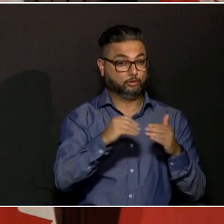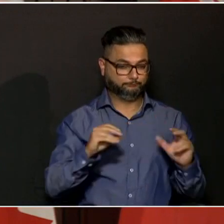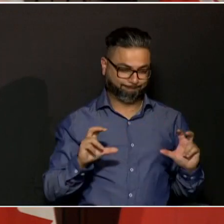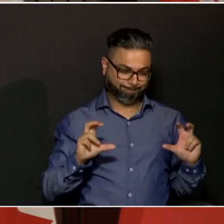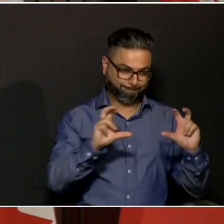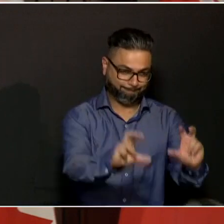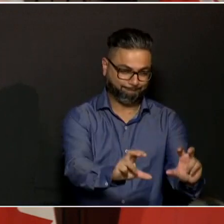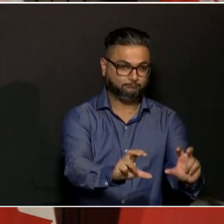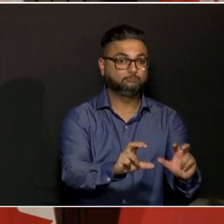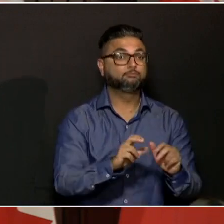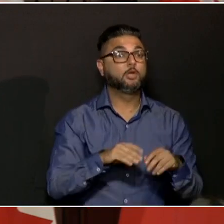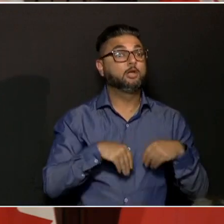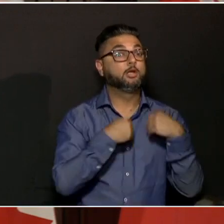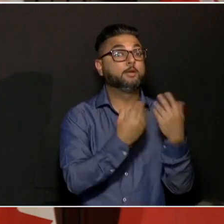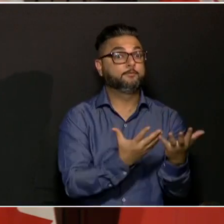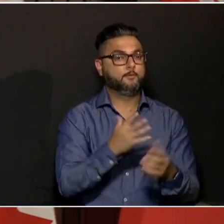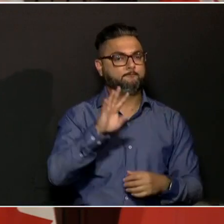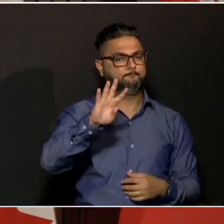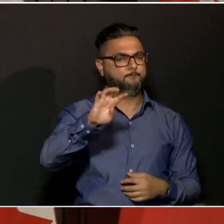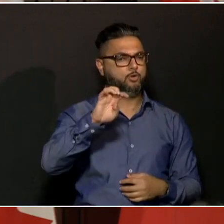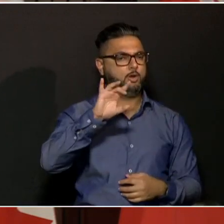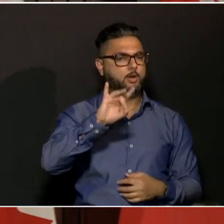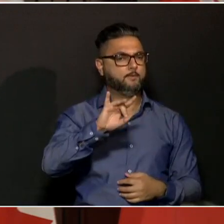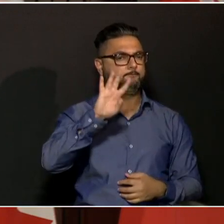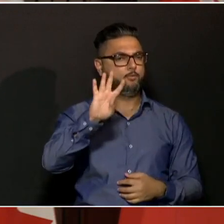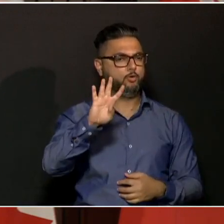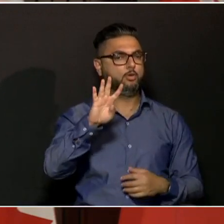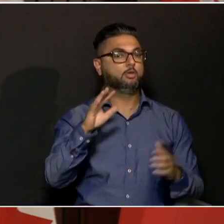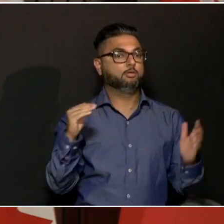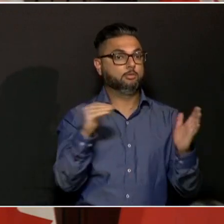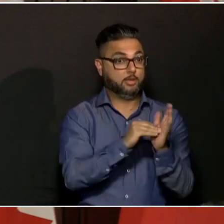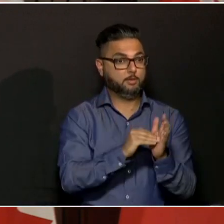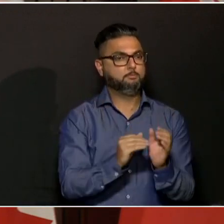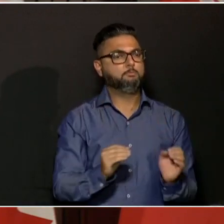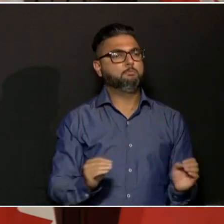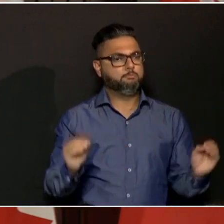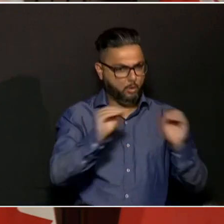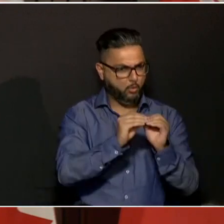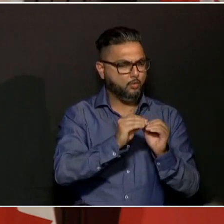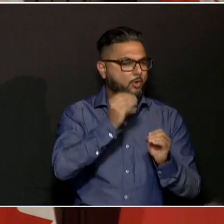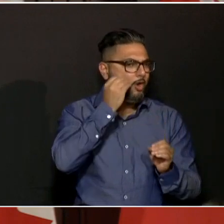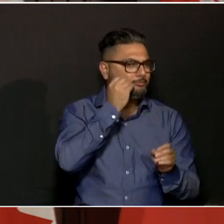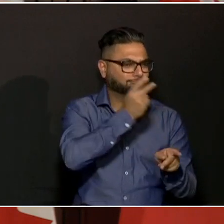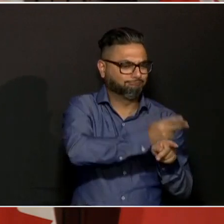to deliver for hundred 80 for thousand more home care visits and this just amazes me